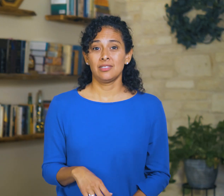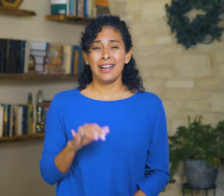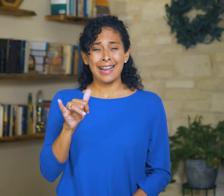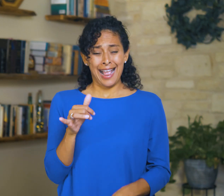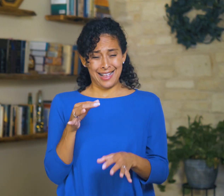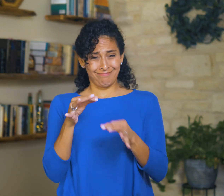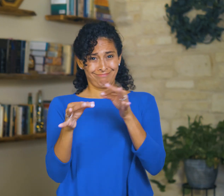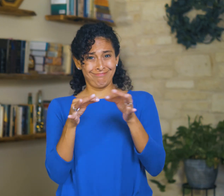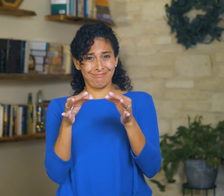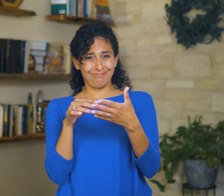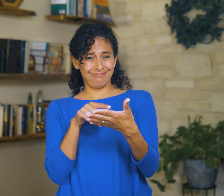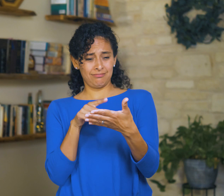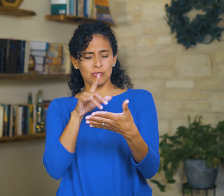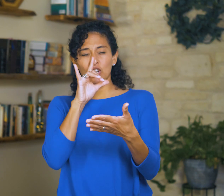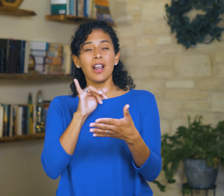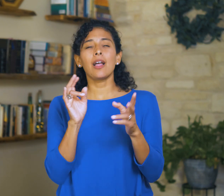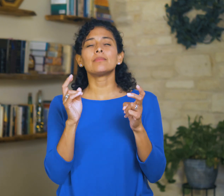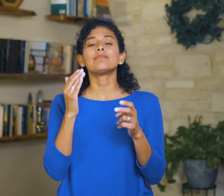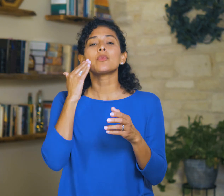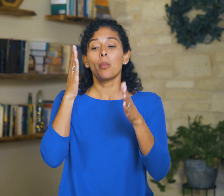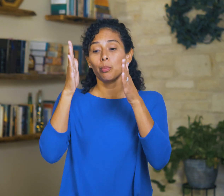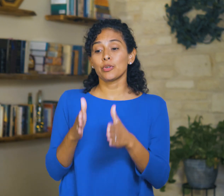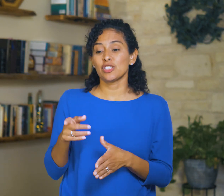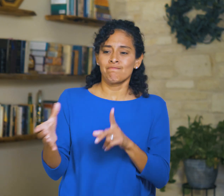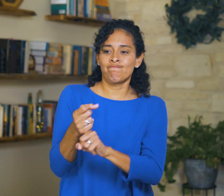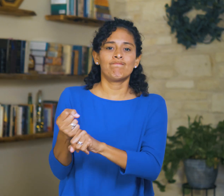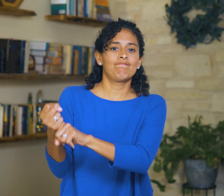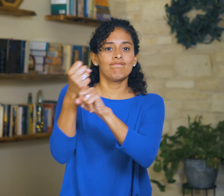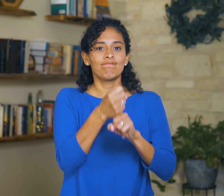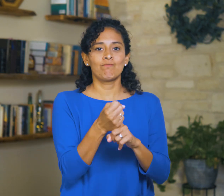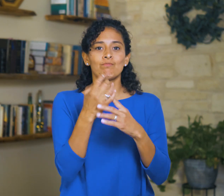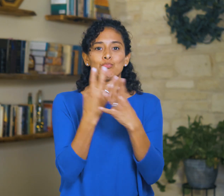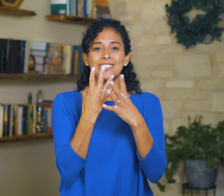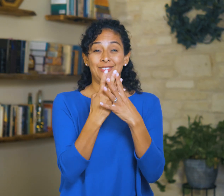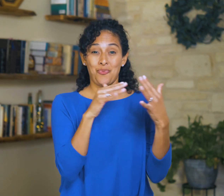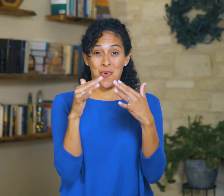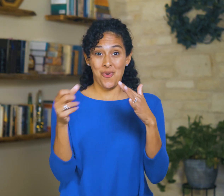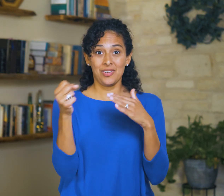The description sounds a lot like a prisoner of war